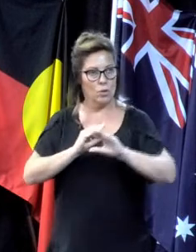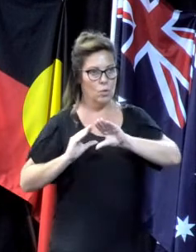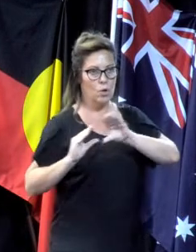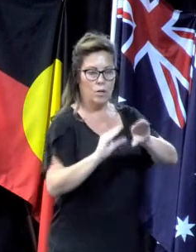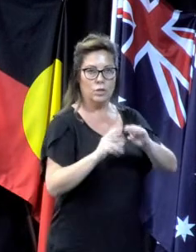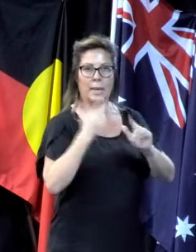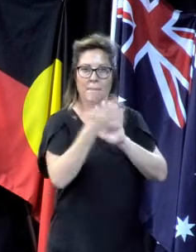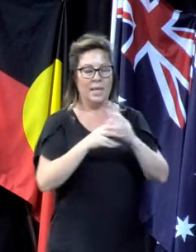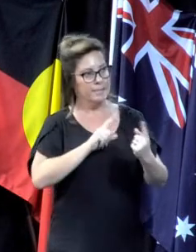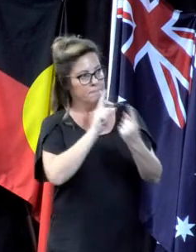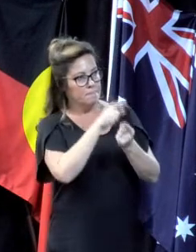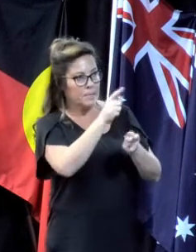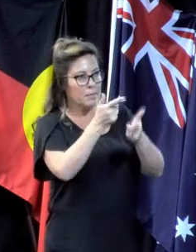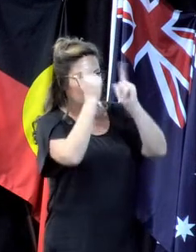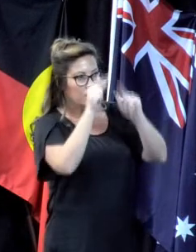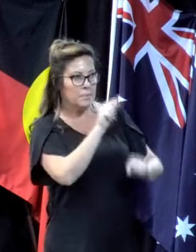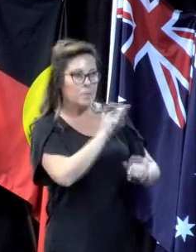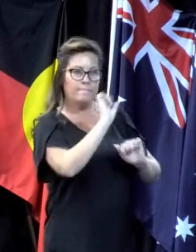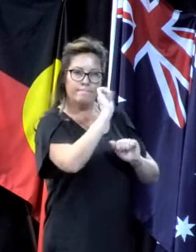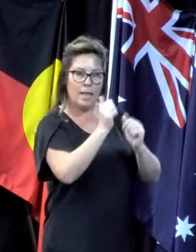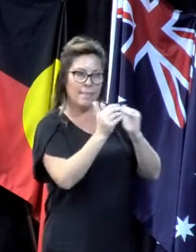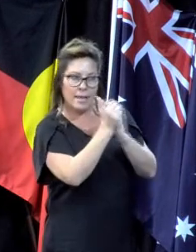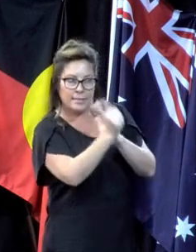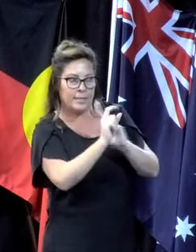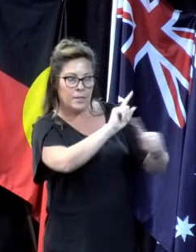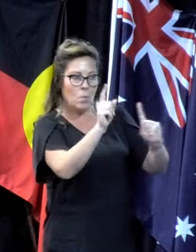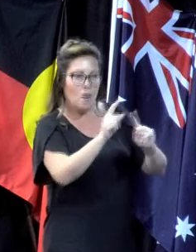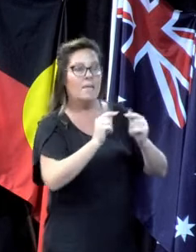targeted and ongoing support until all barriers are challenged.